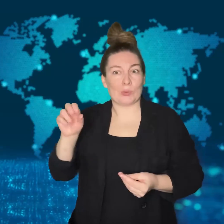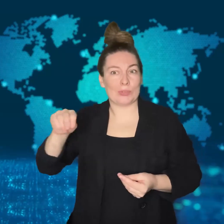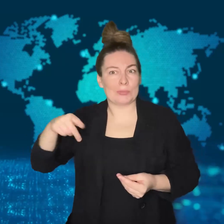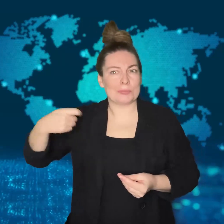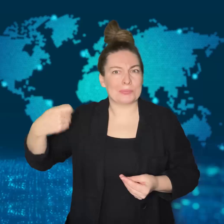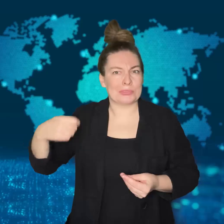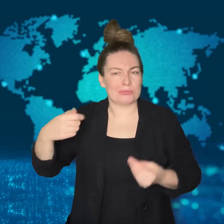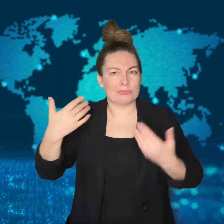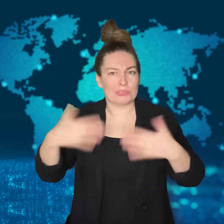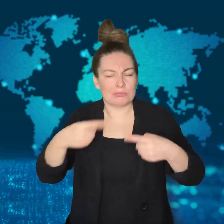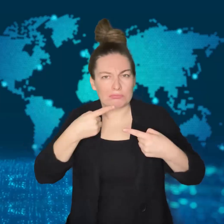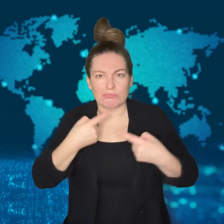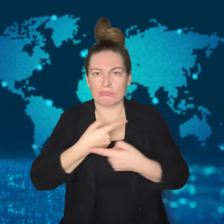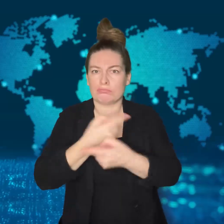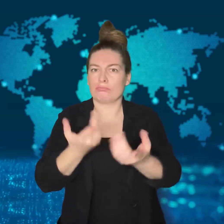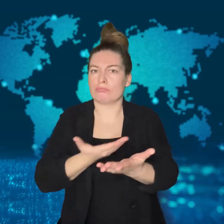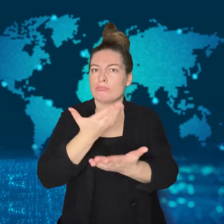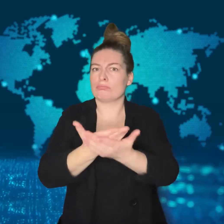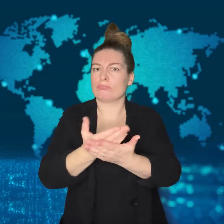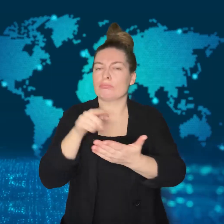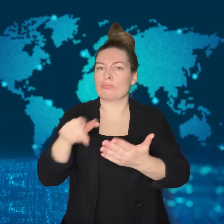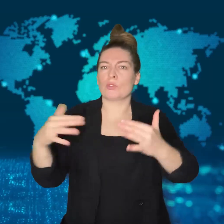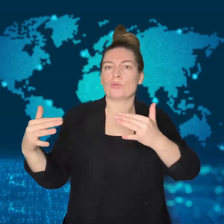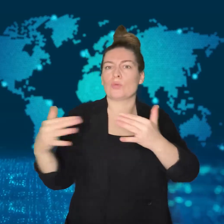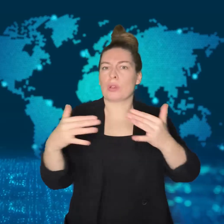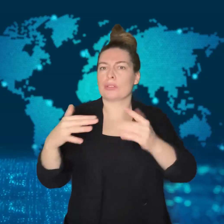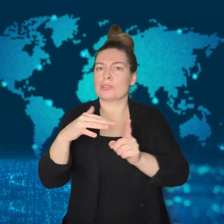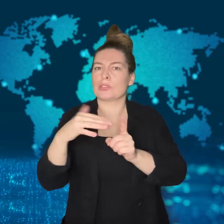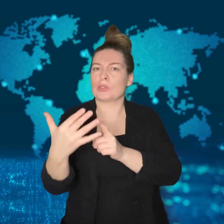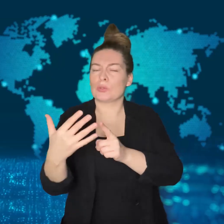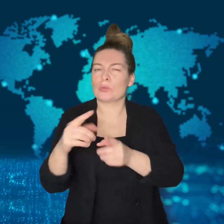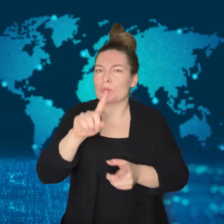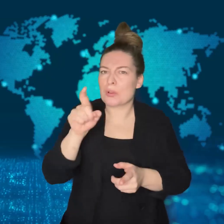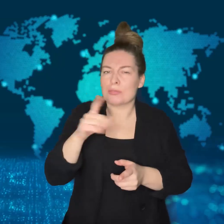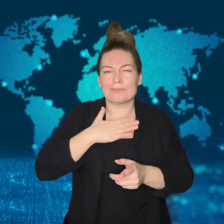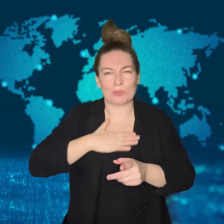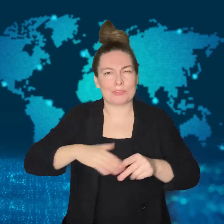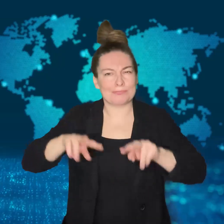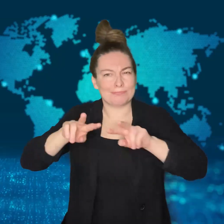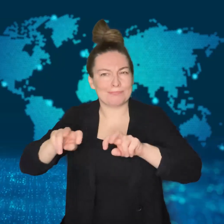rebellion or treason.